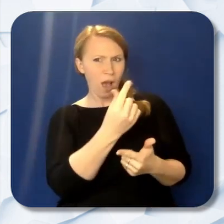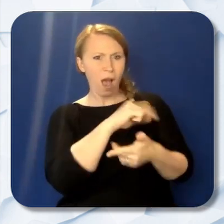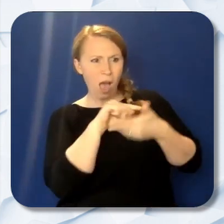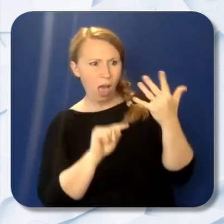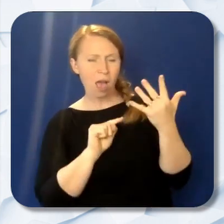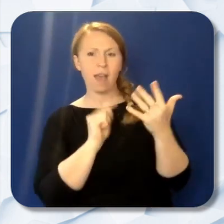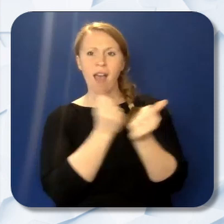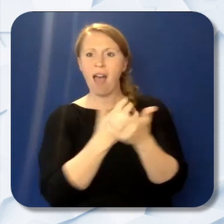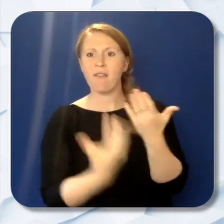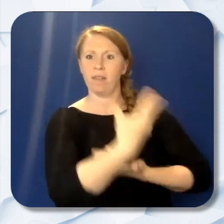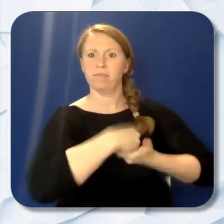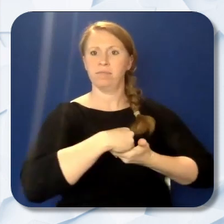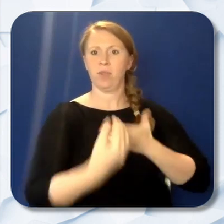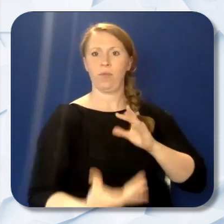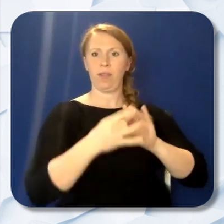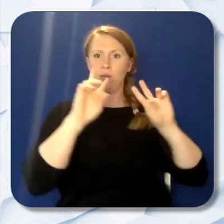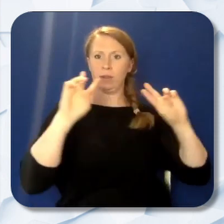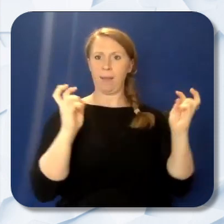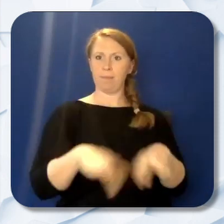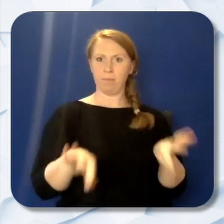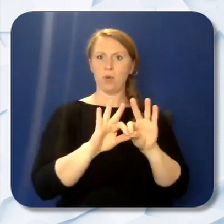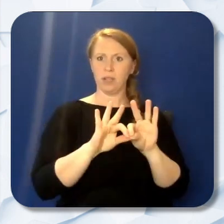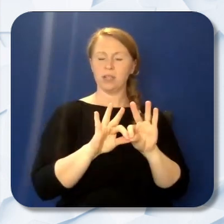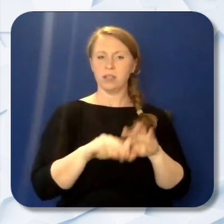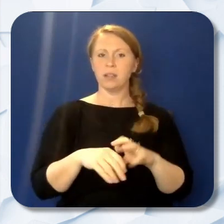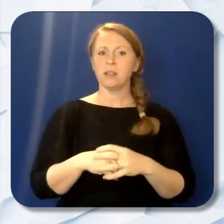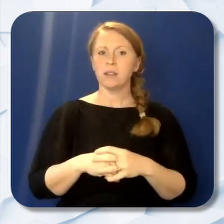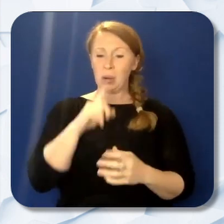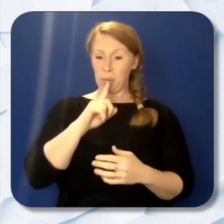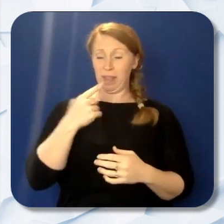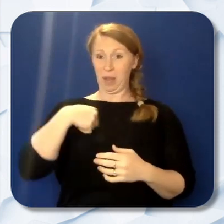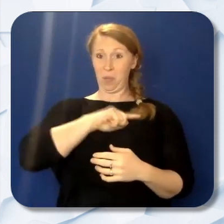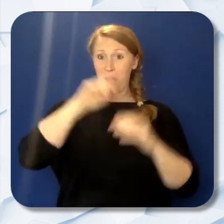very important topic that we're talking about, and really us as educators, encouraging our family